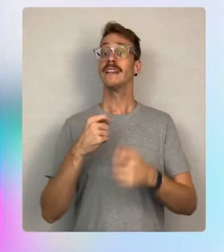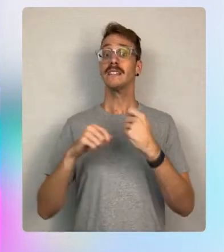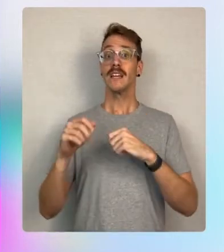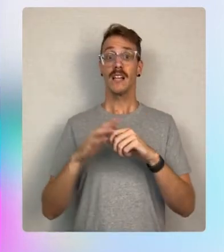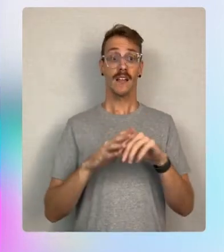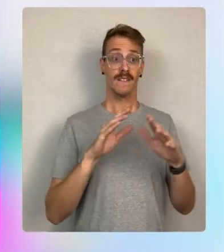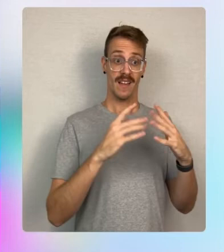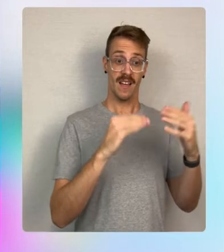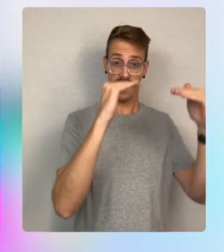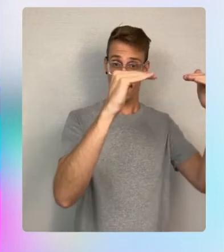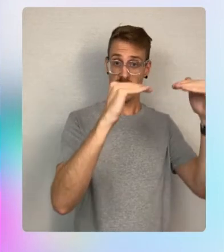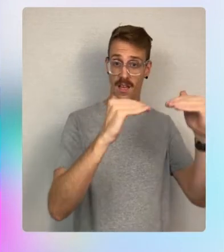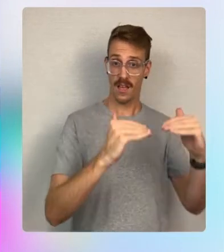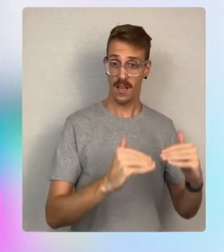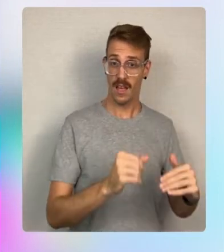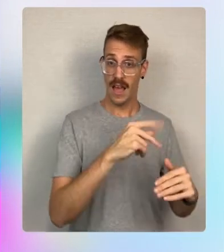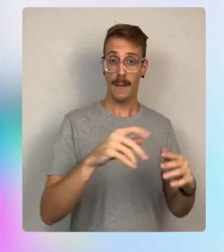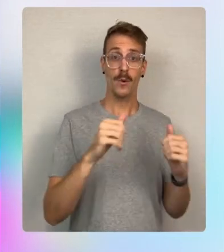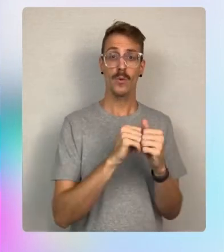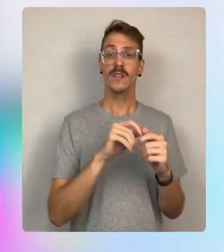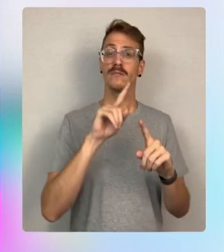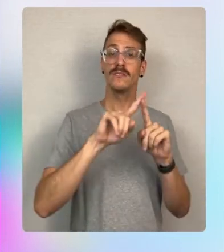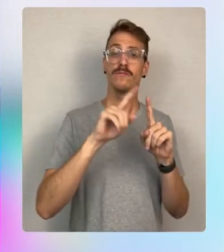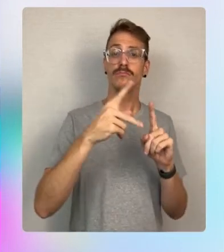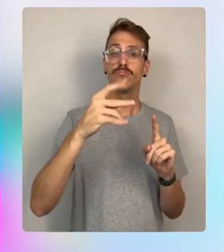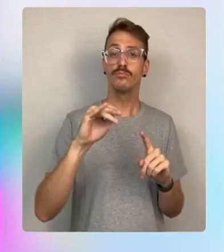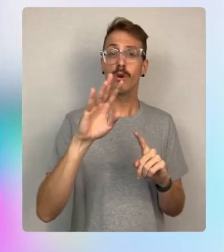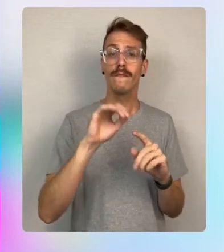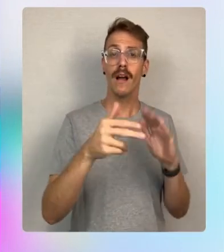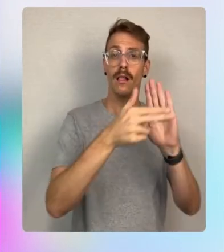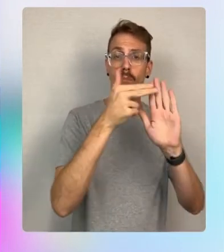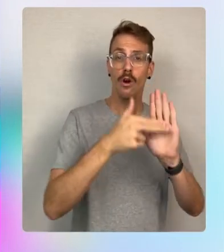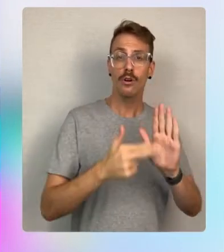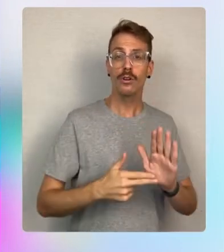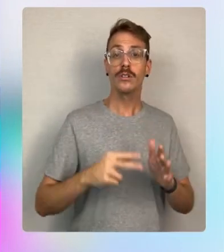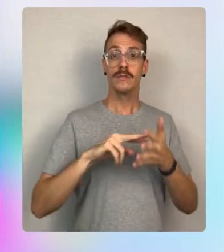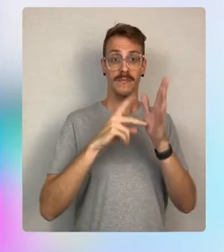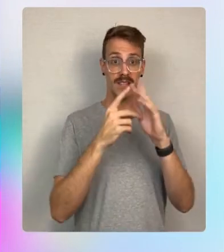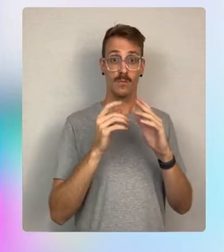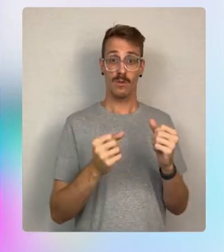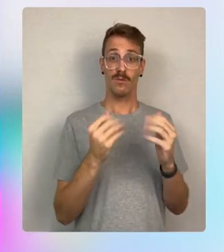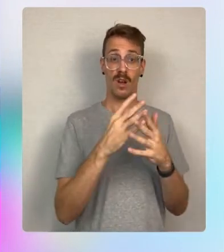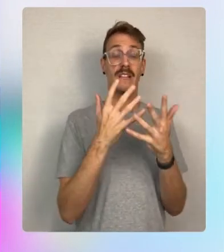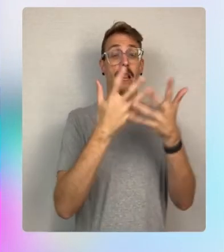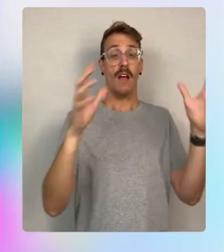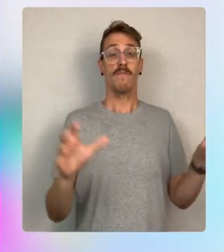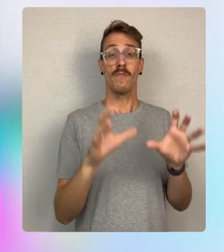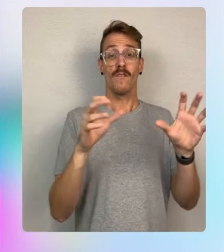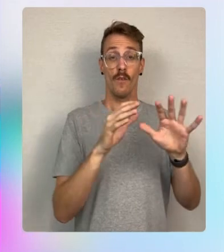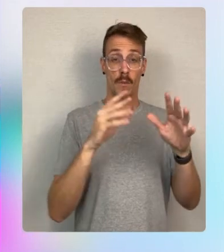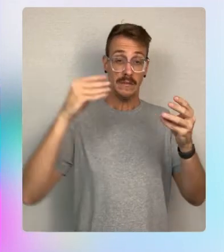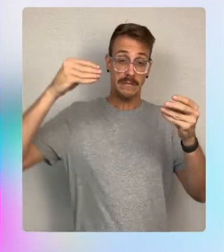Instead of instrumenting the app with profile markers, which can result in performance overhead,